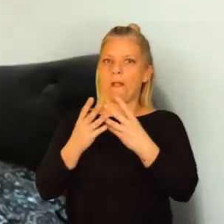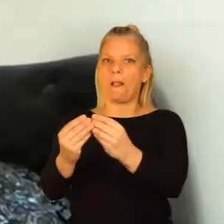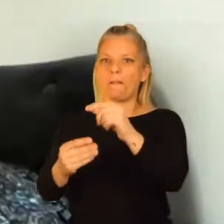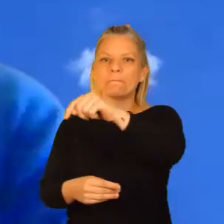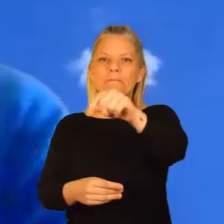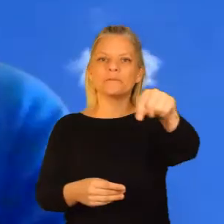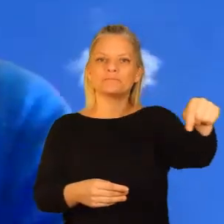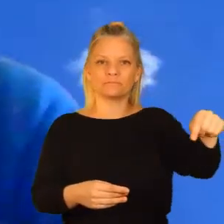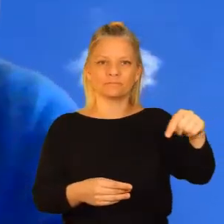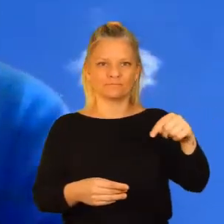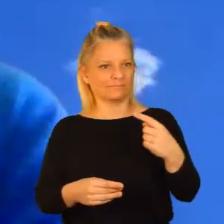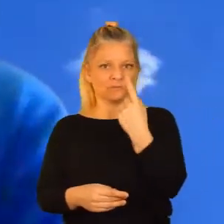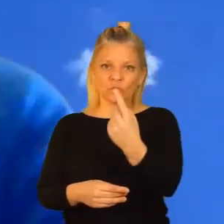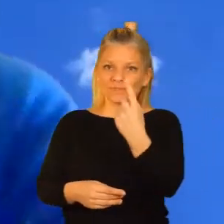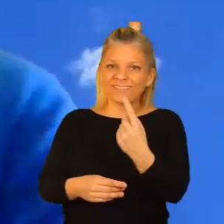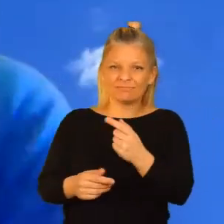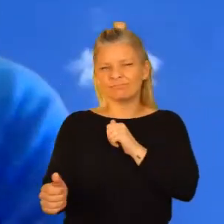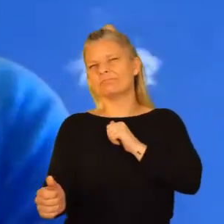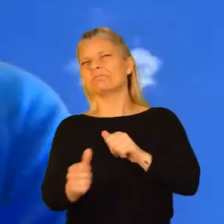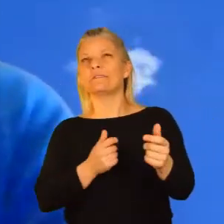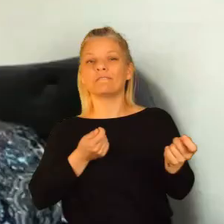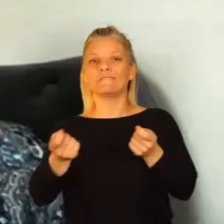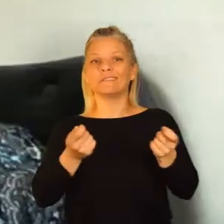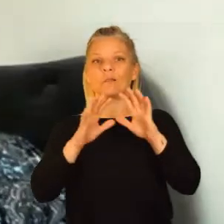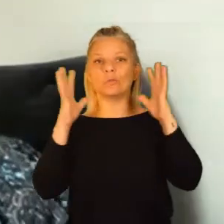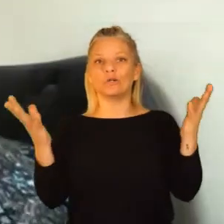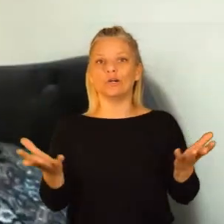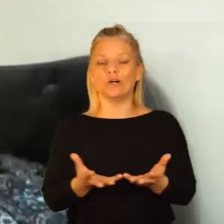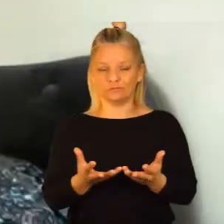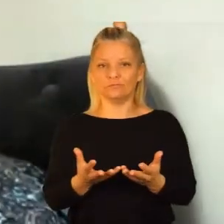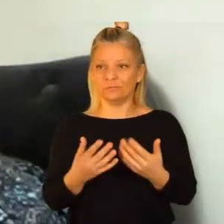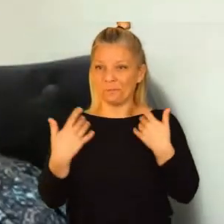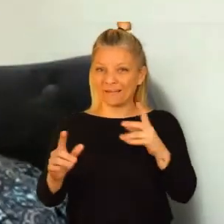Oh tell me more This helps me and someone helped others like,